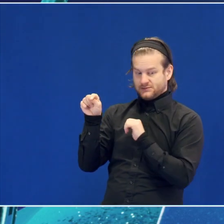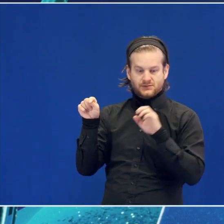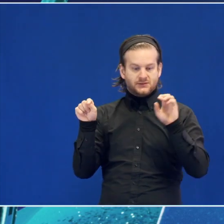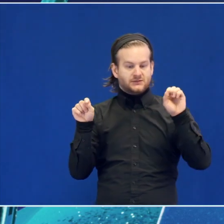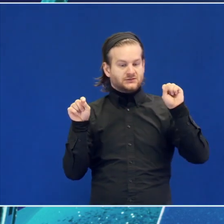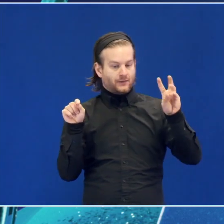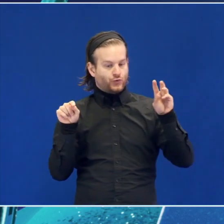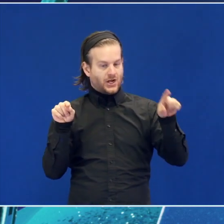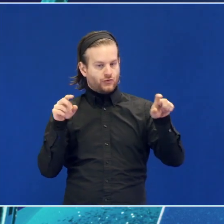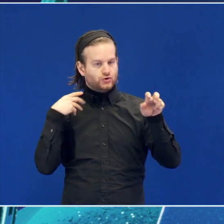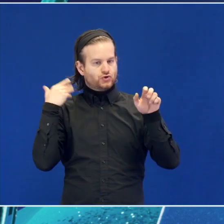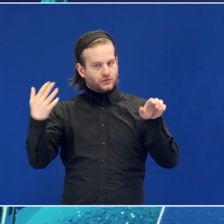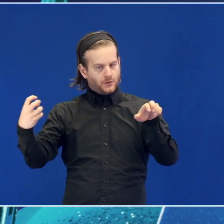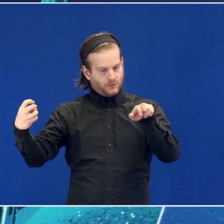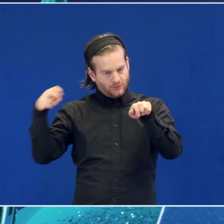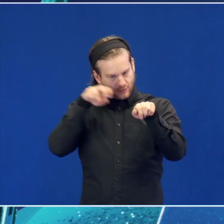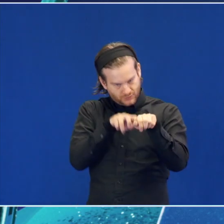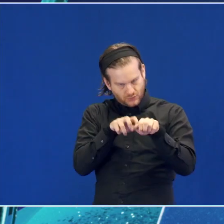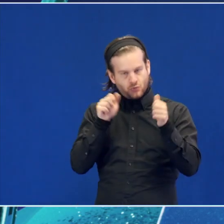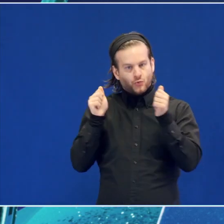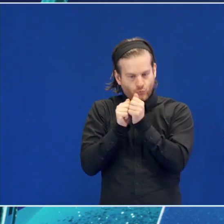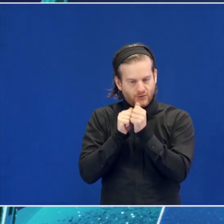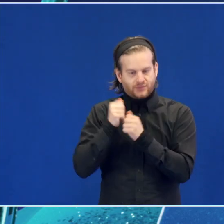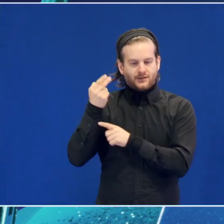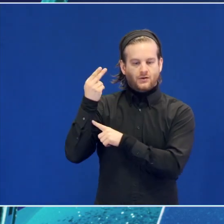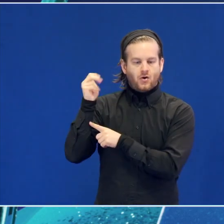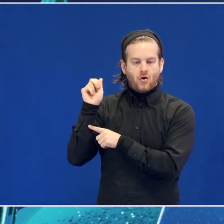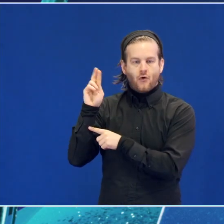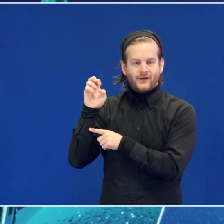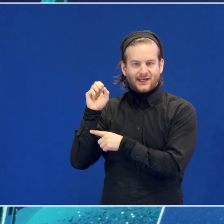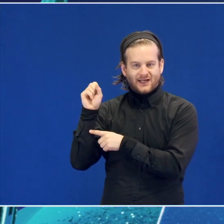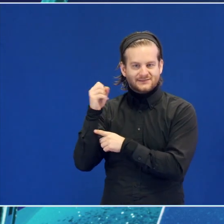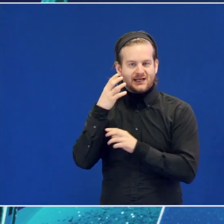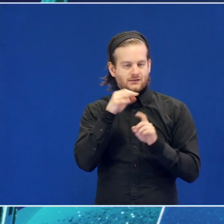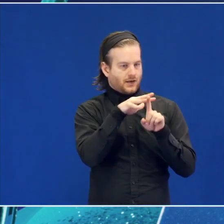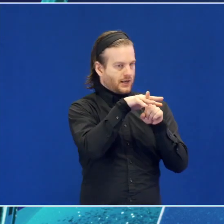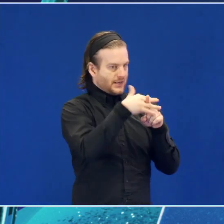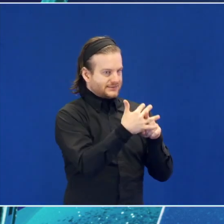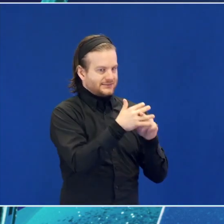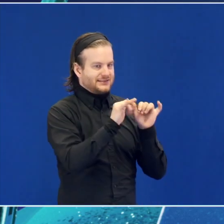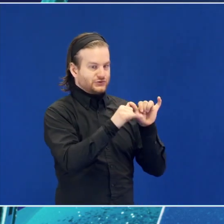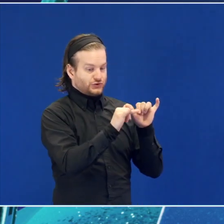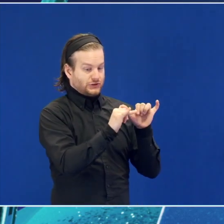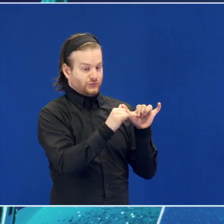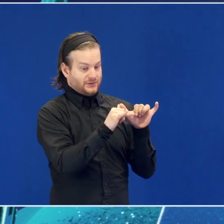and those -- that context engineering sort of accessibility enabled. That's my sort of big -- if there's one takeaway you want